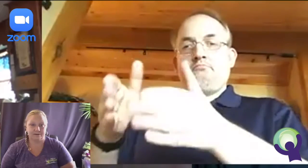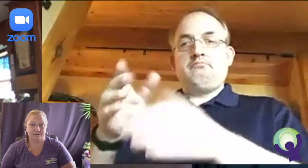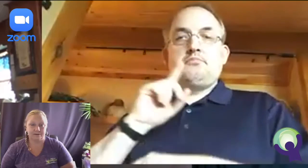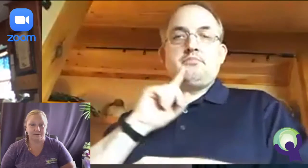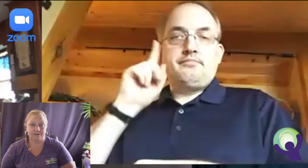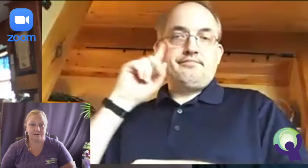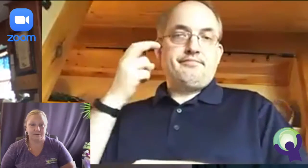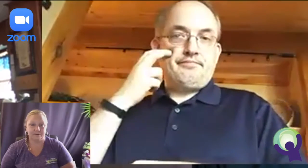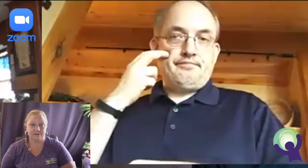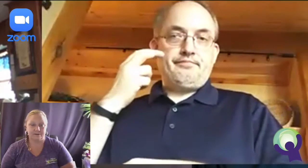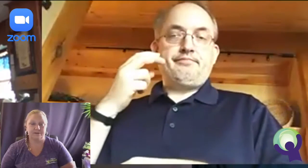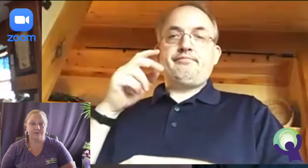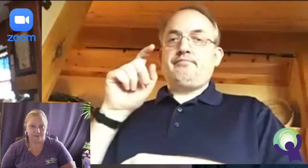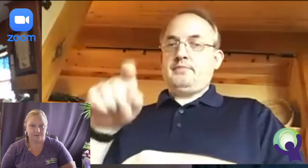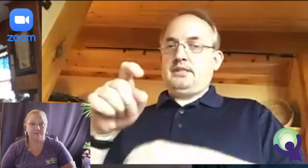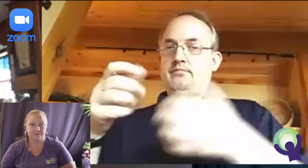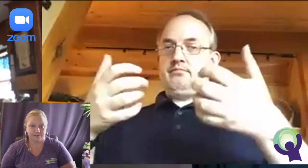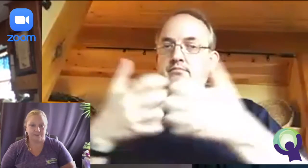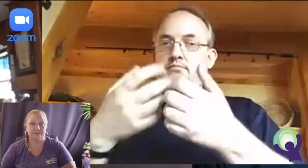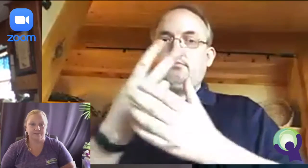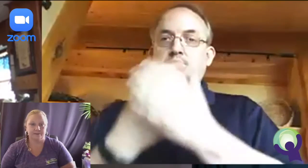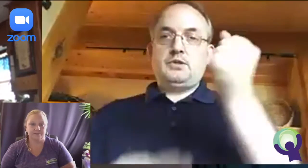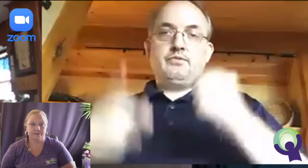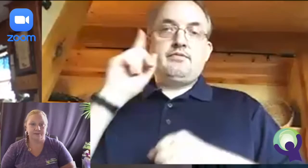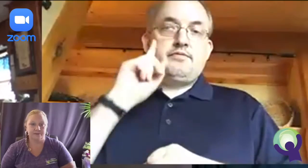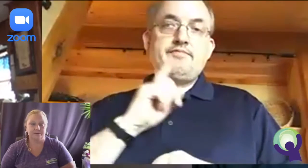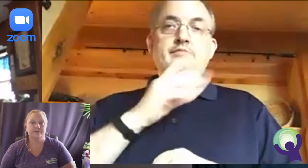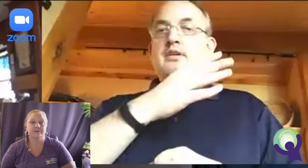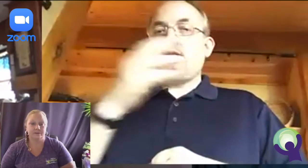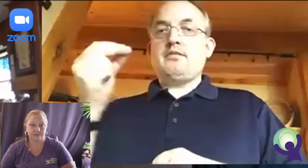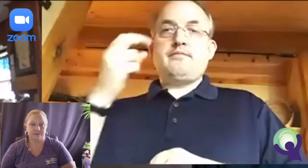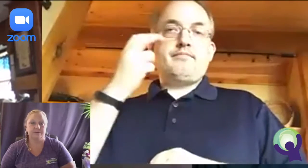Helen Keller National Center works with Deafblind individuals and so